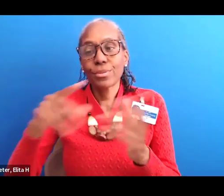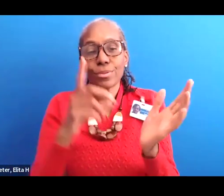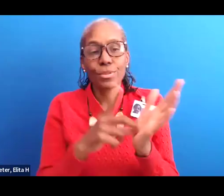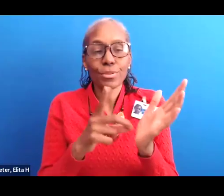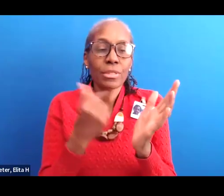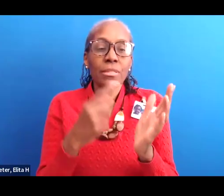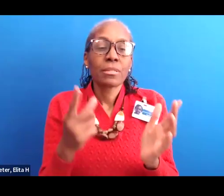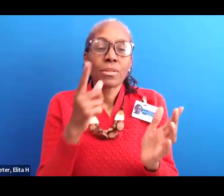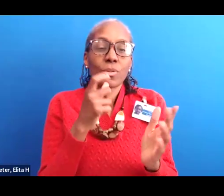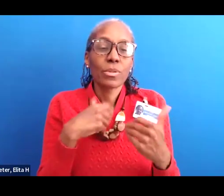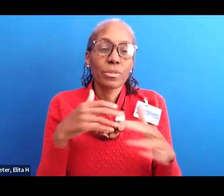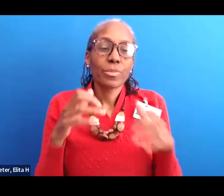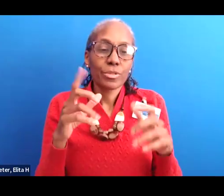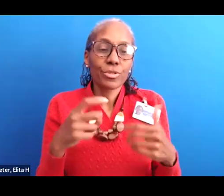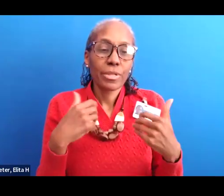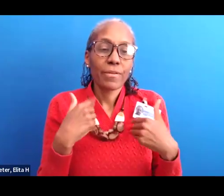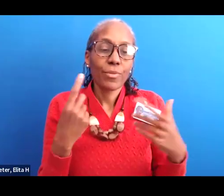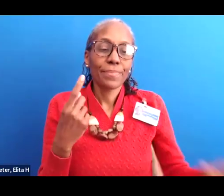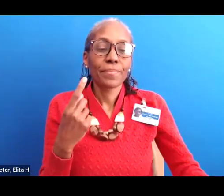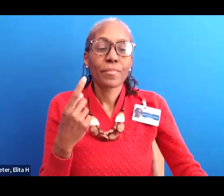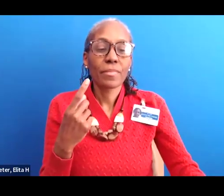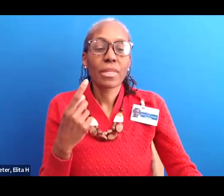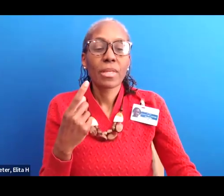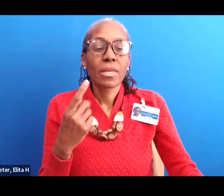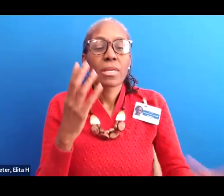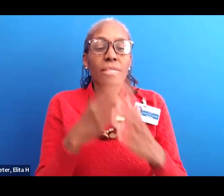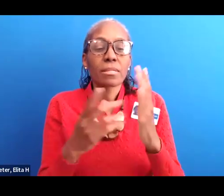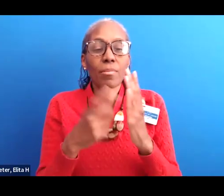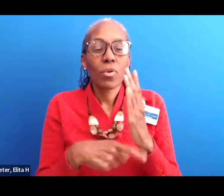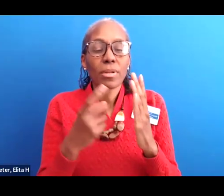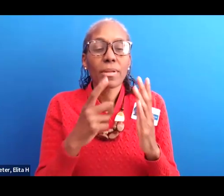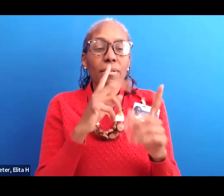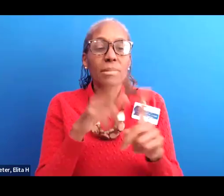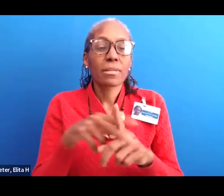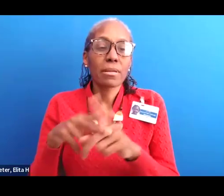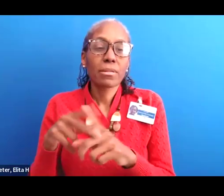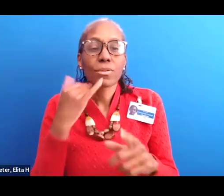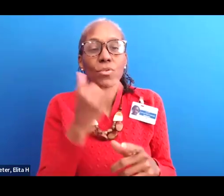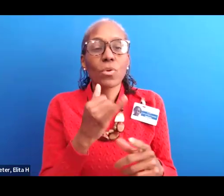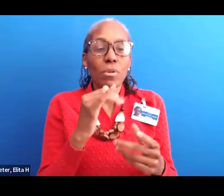Anybody with paralysis should have one. Some are automatically assigned and you call the number on the back of the card.